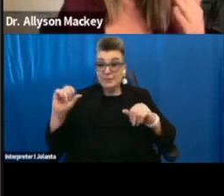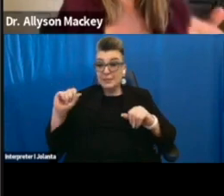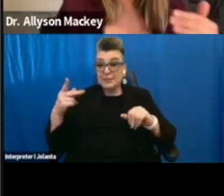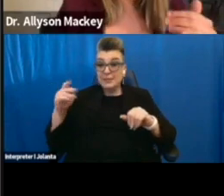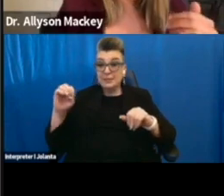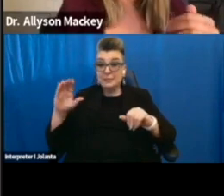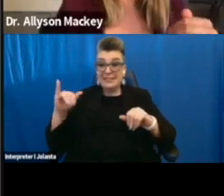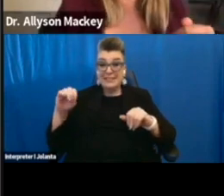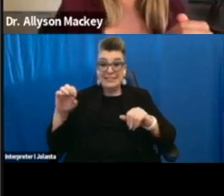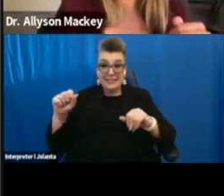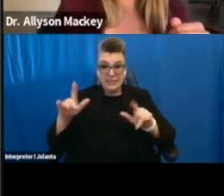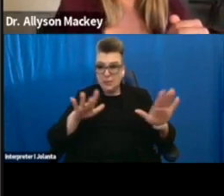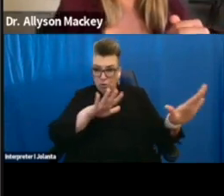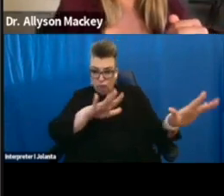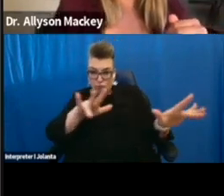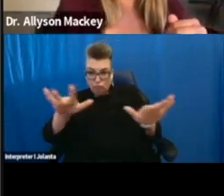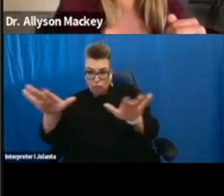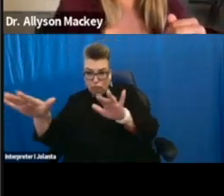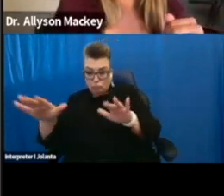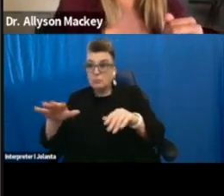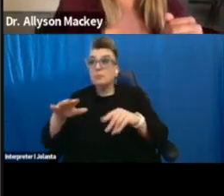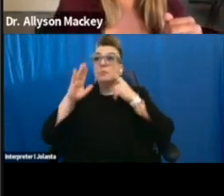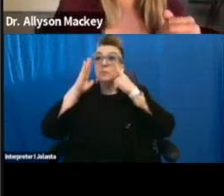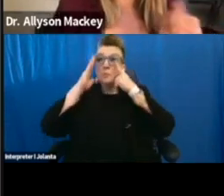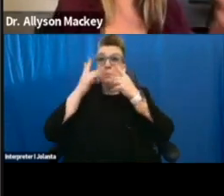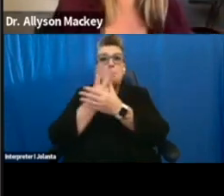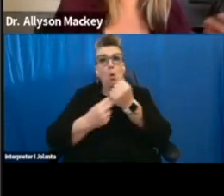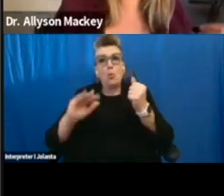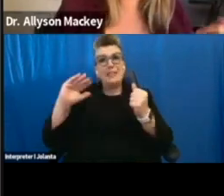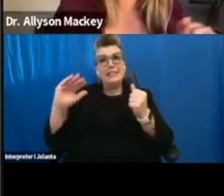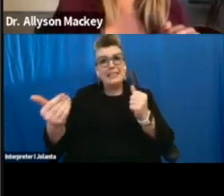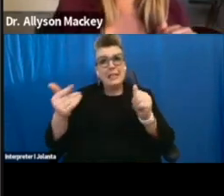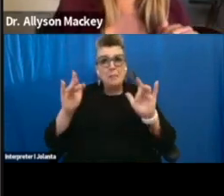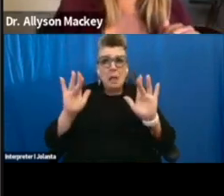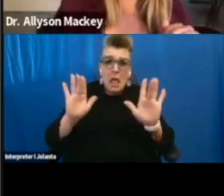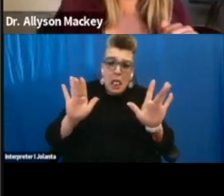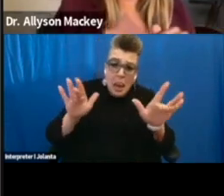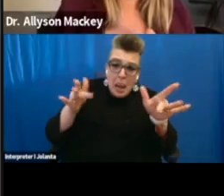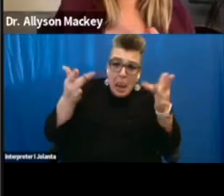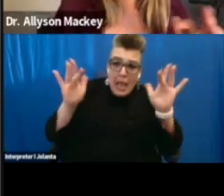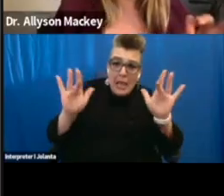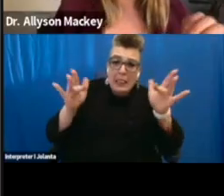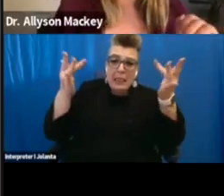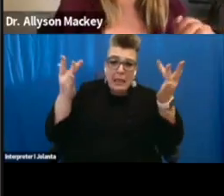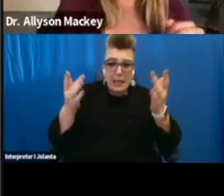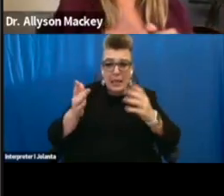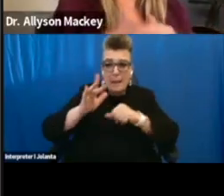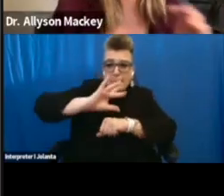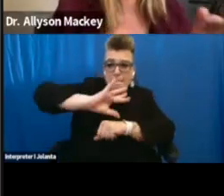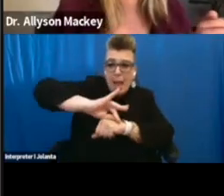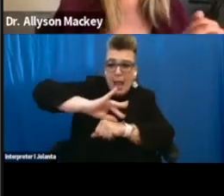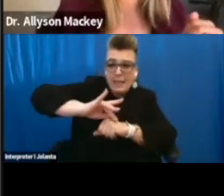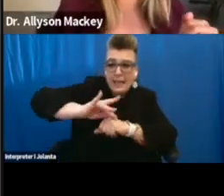are more lightly myelinated we think probably more plastic sensory areas are more heavily